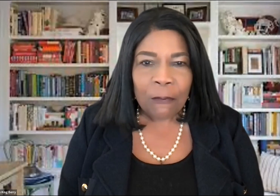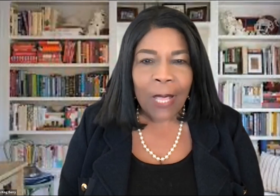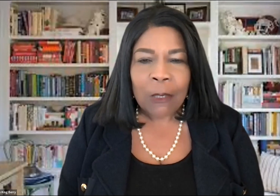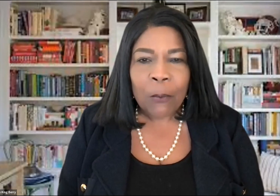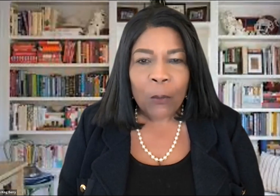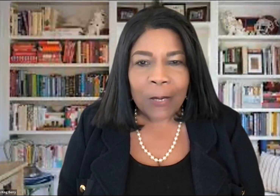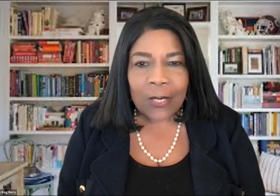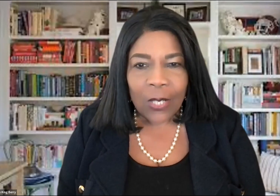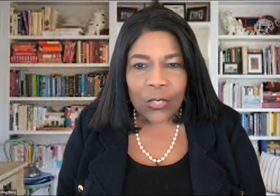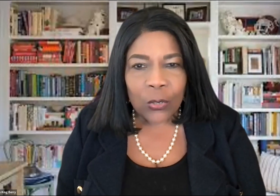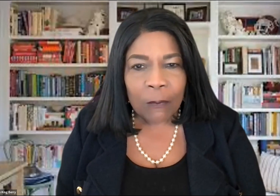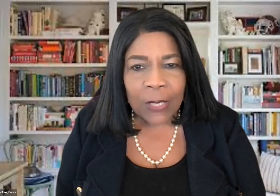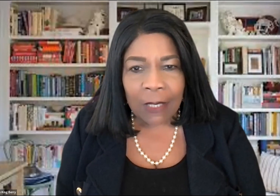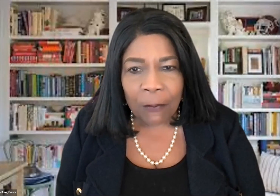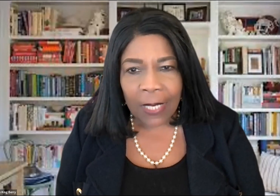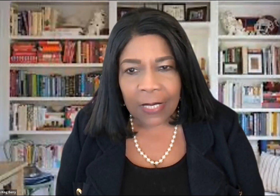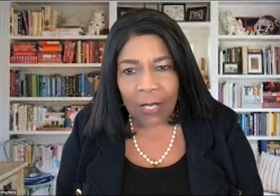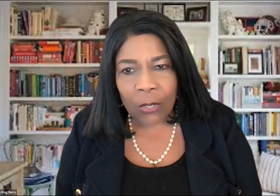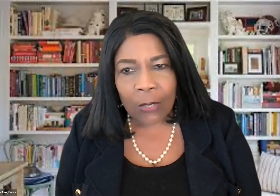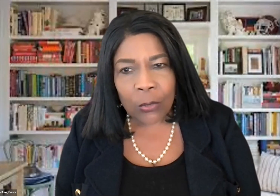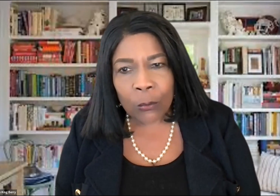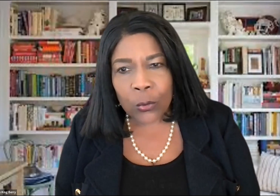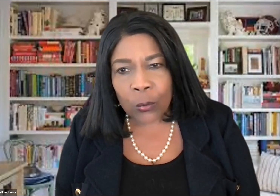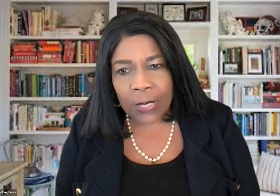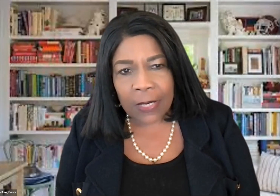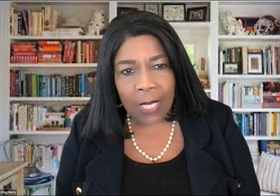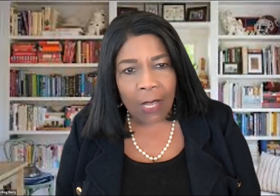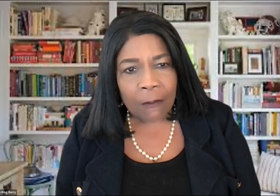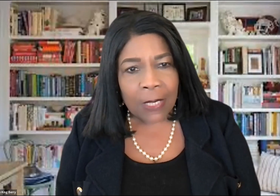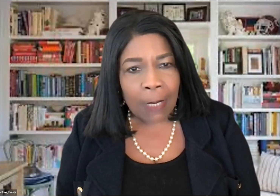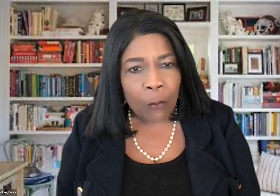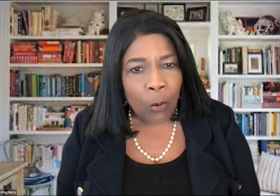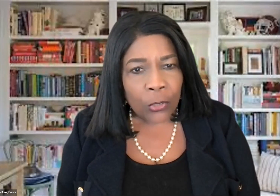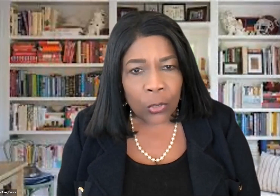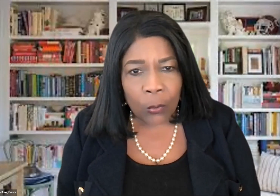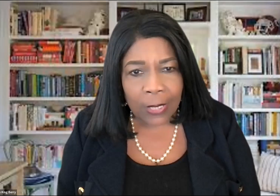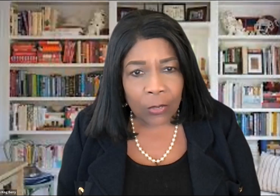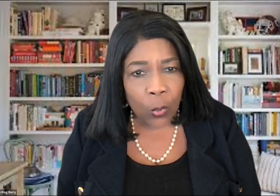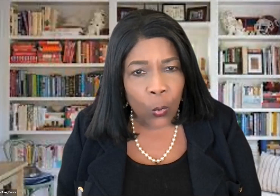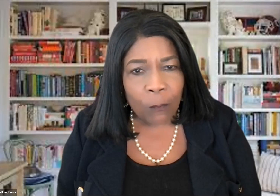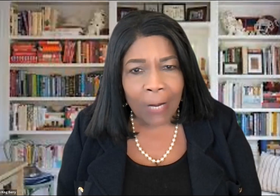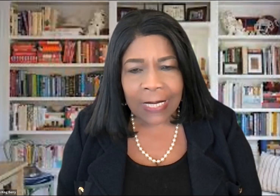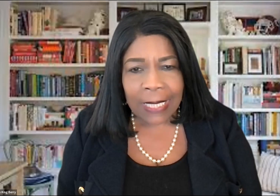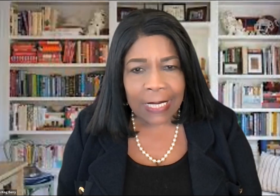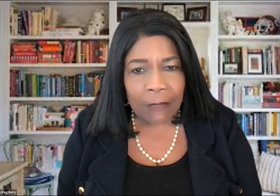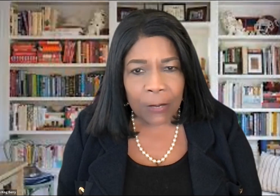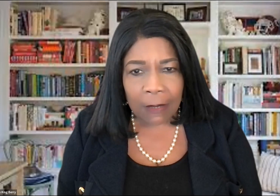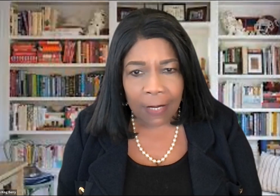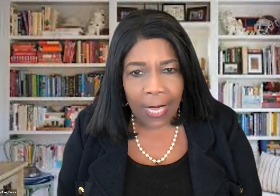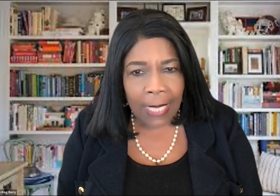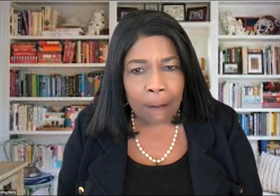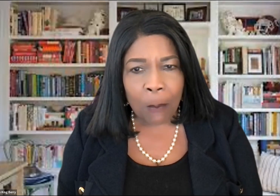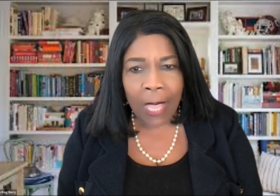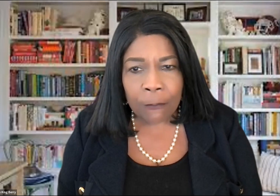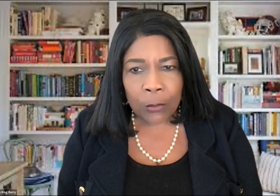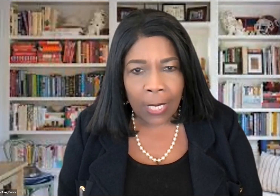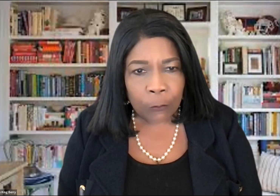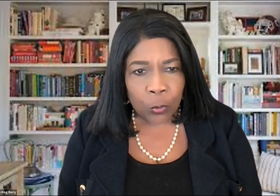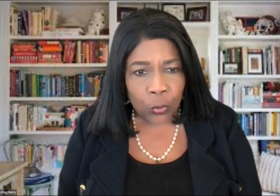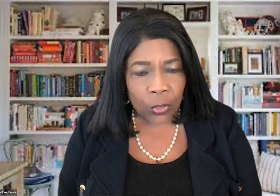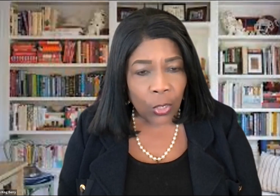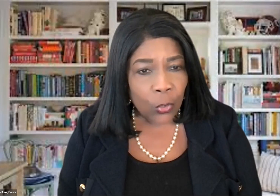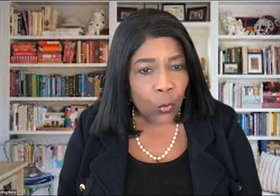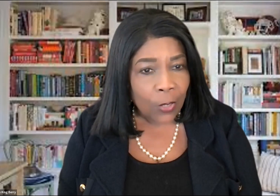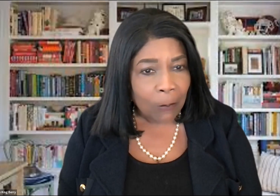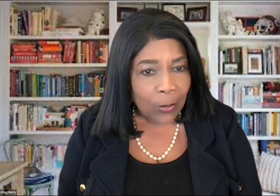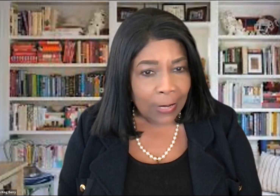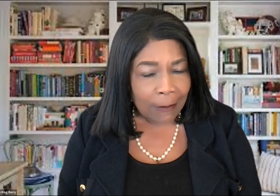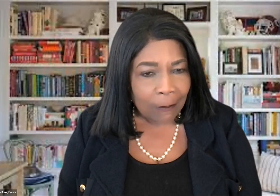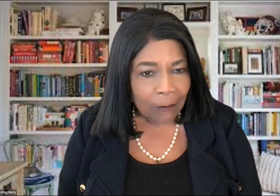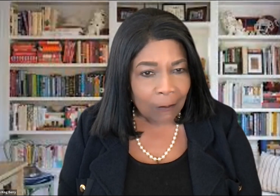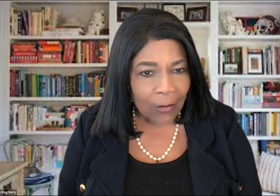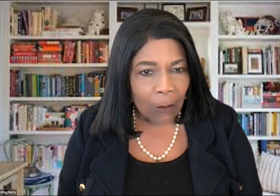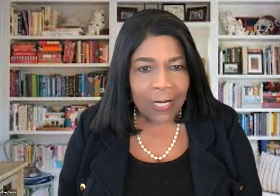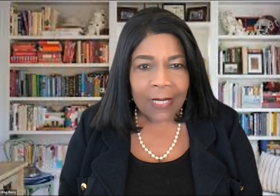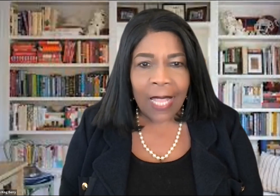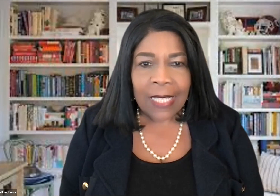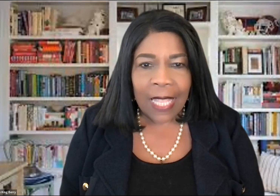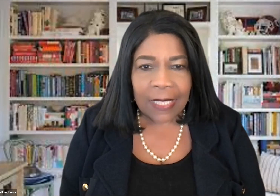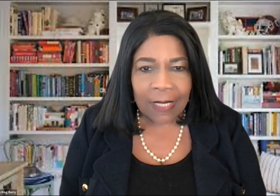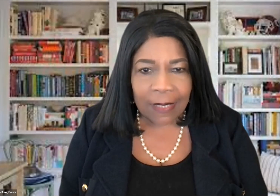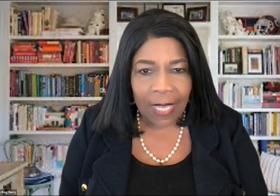We identified the purpose to identify and tell the untold stories of disabled Washingtonians who've made significant and impactful contributions to the community.